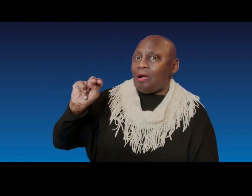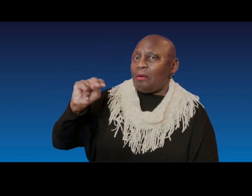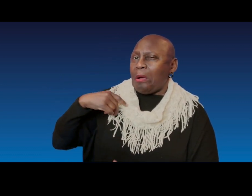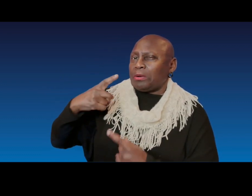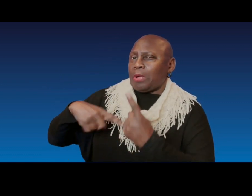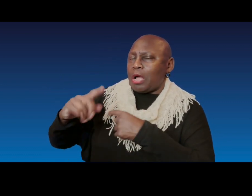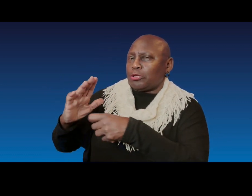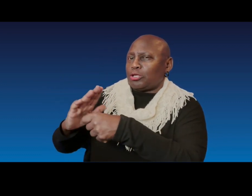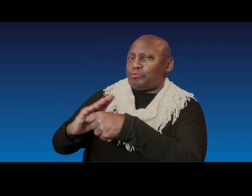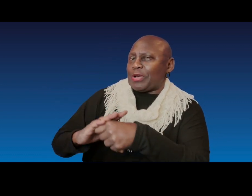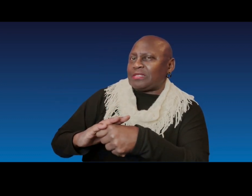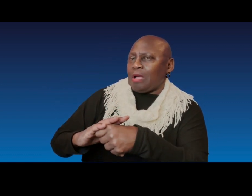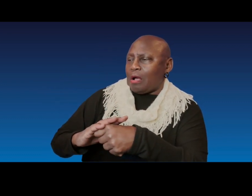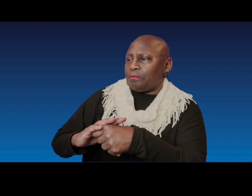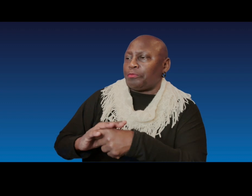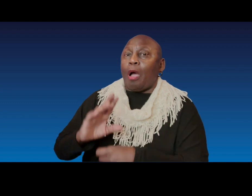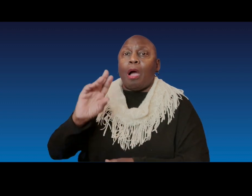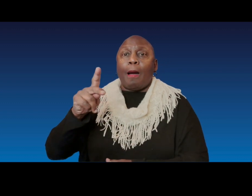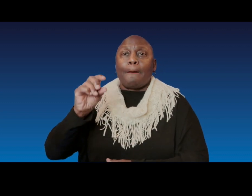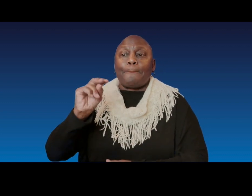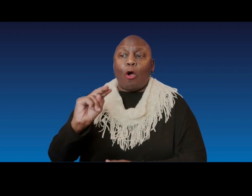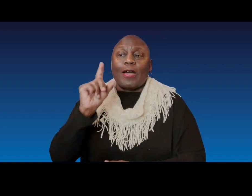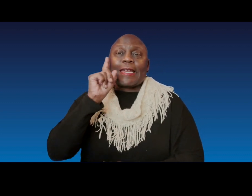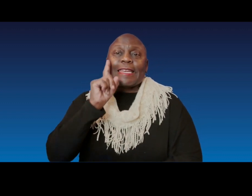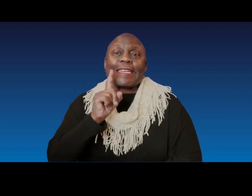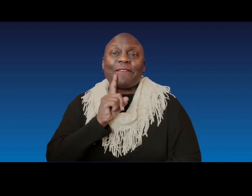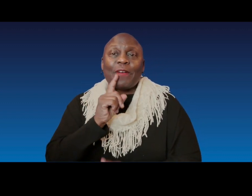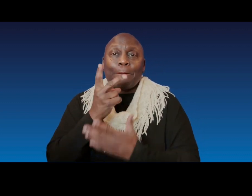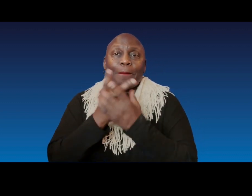upon Deaf Bilingual Learners."